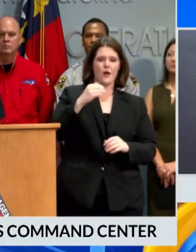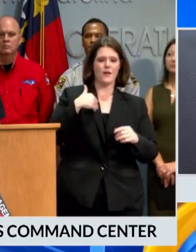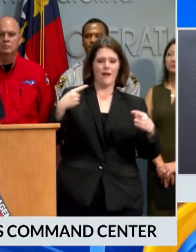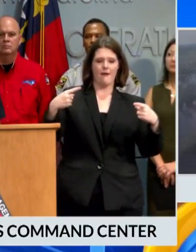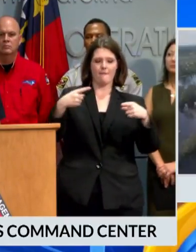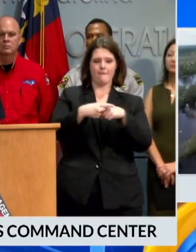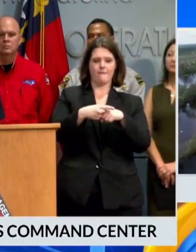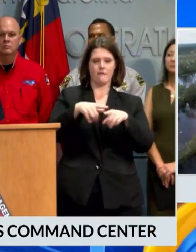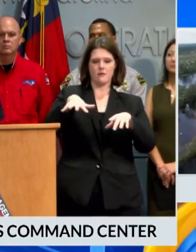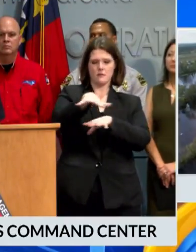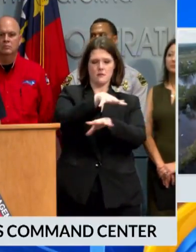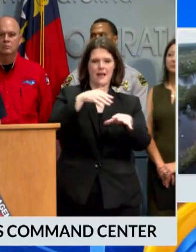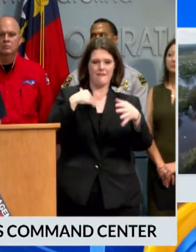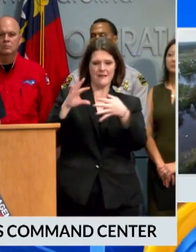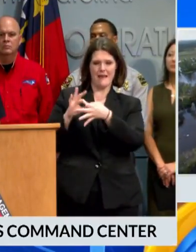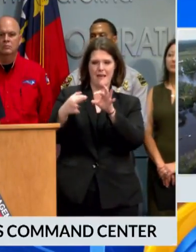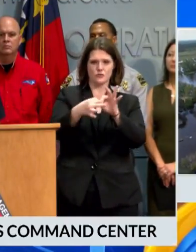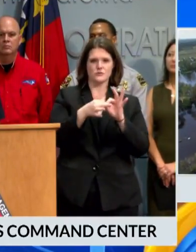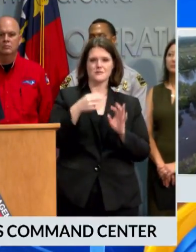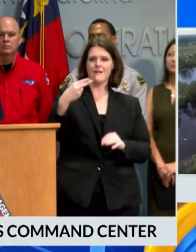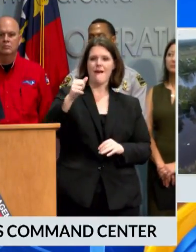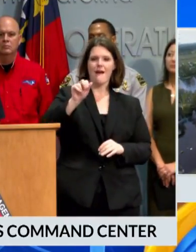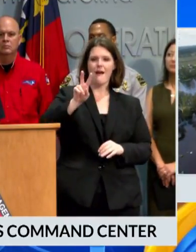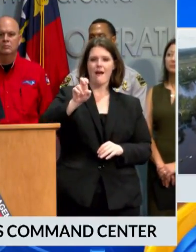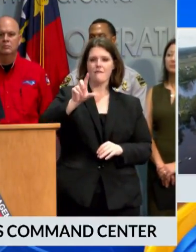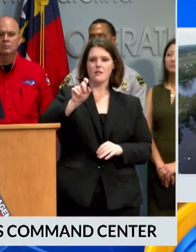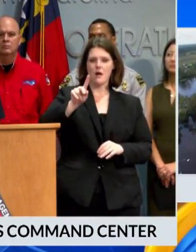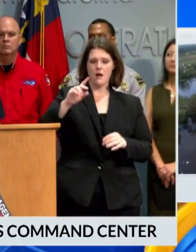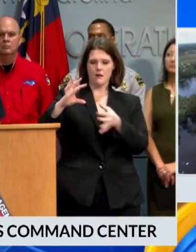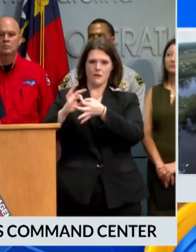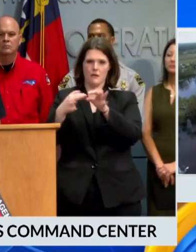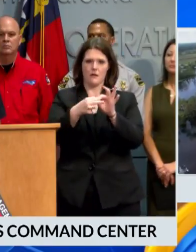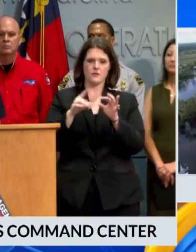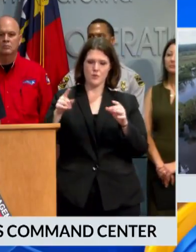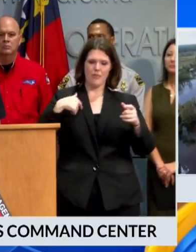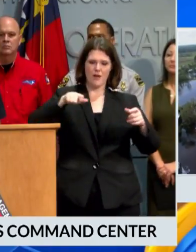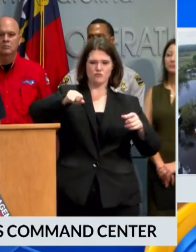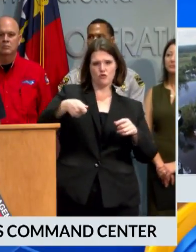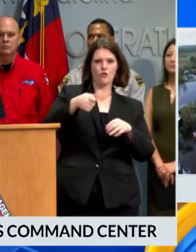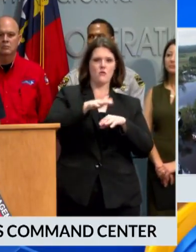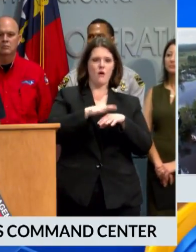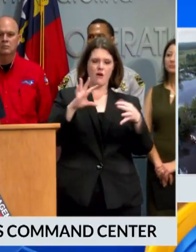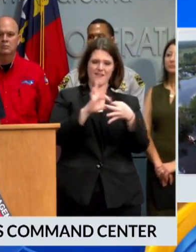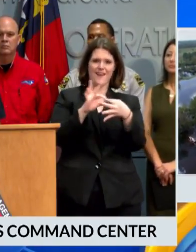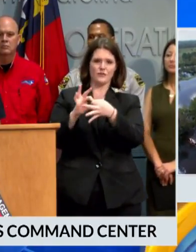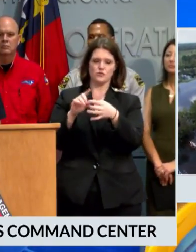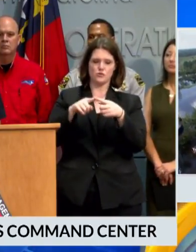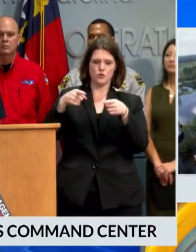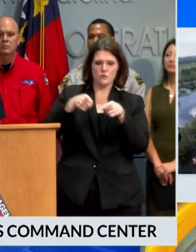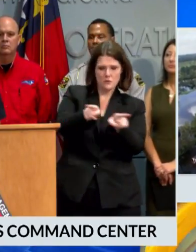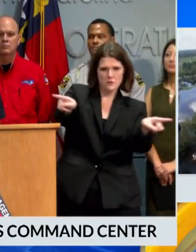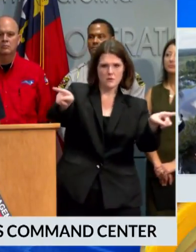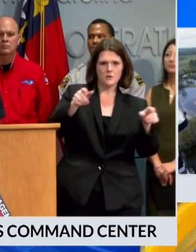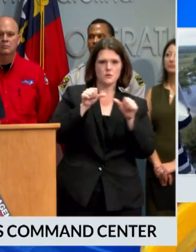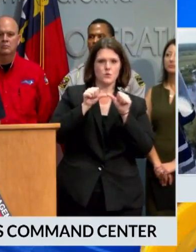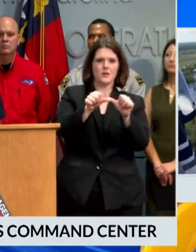I WILL TELL YOU THAT I DO KNOW JONES COUNTY WAS HAVING SOME ISSUES BUT CRAVING HAD SOME